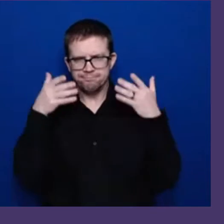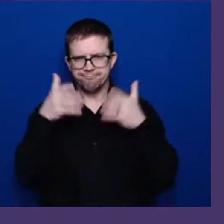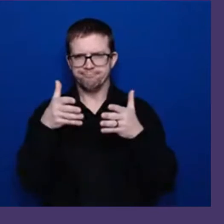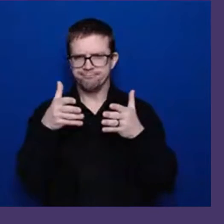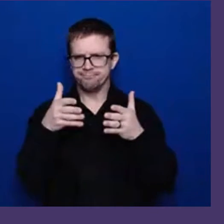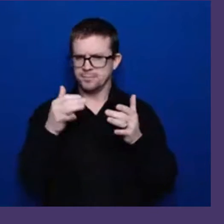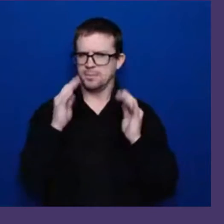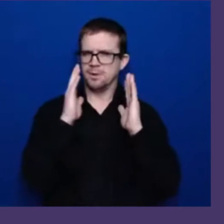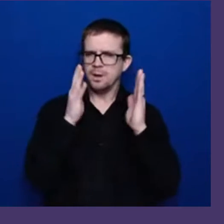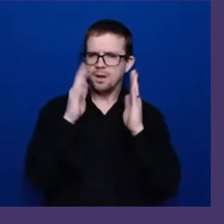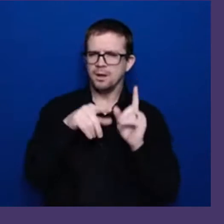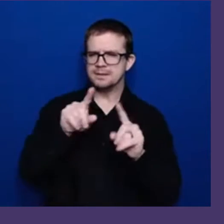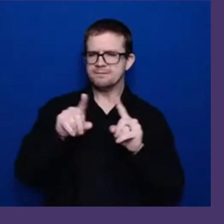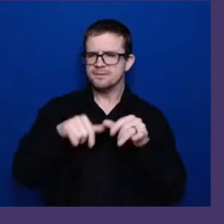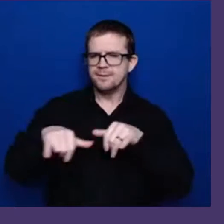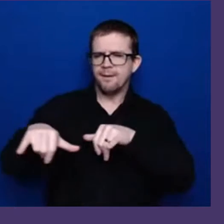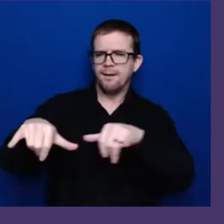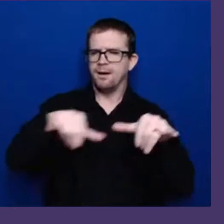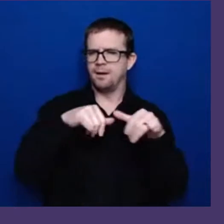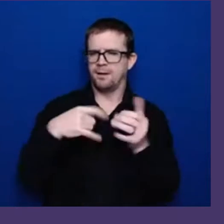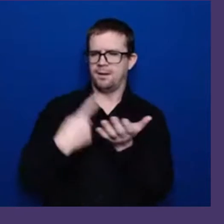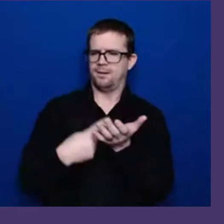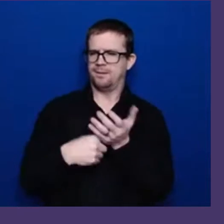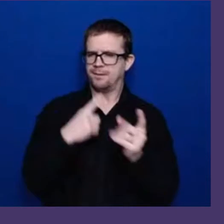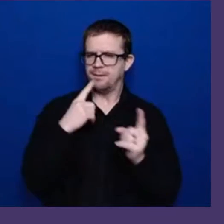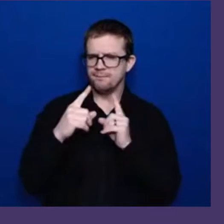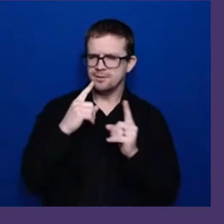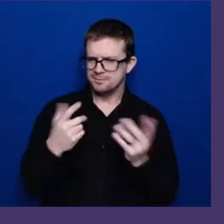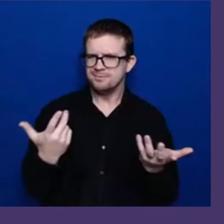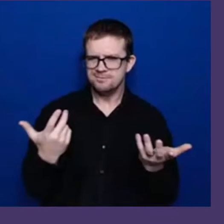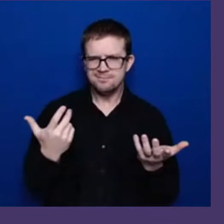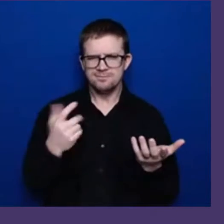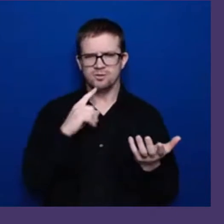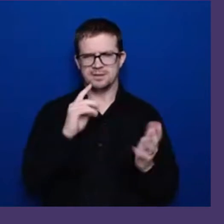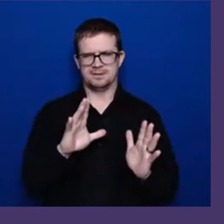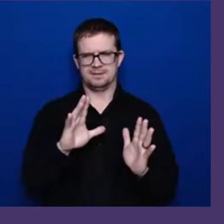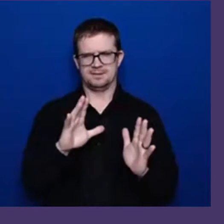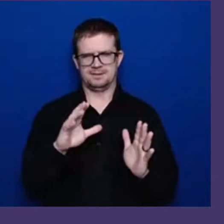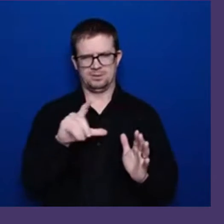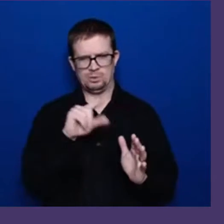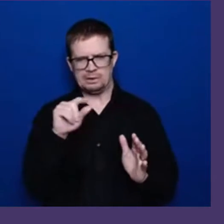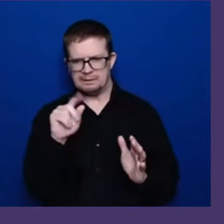which I thought, I'm easily excited as you know, and I'm running up and down the corridor.